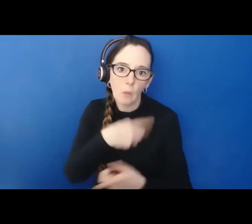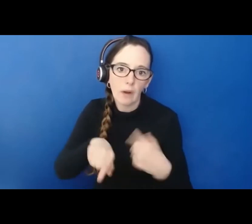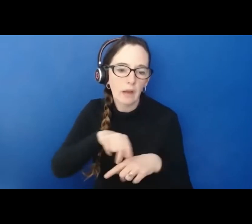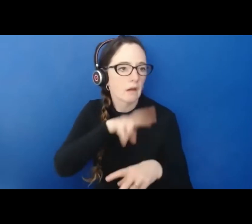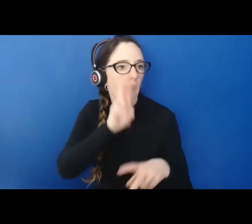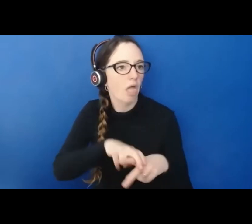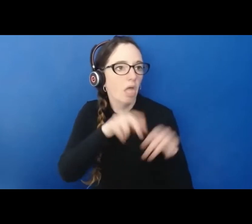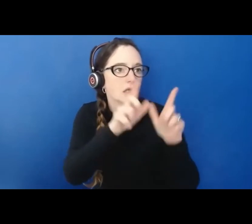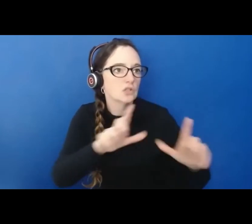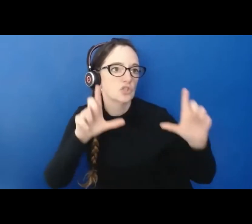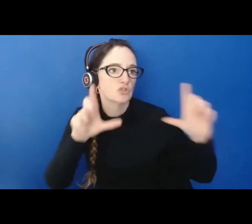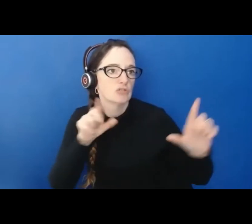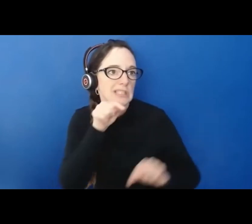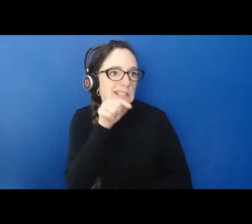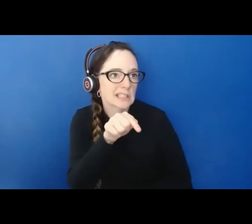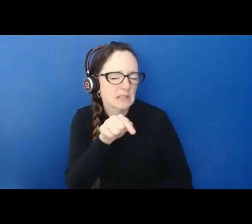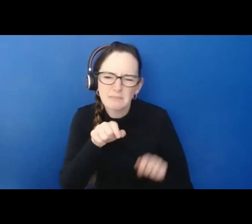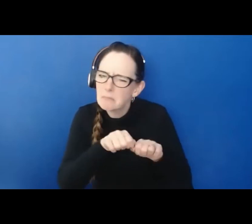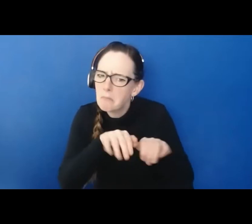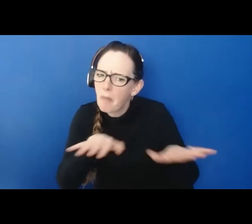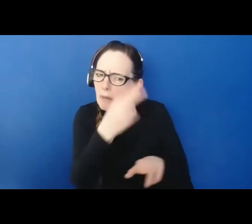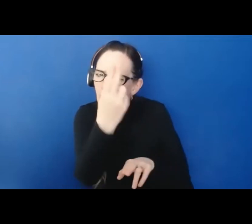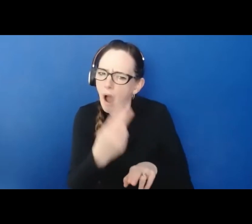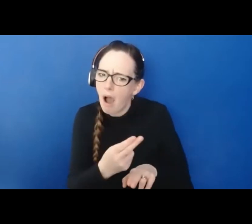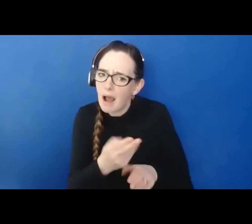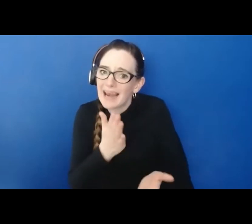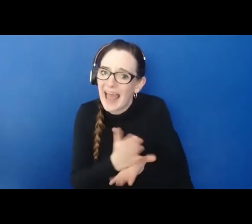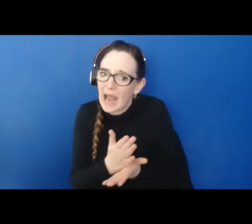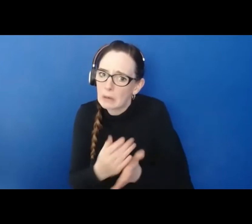something that is primarily experienced through the digital world rather than the physical